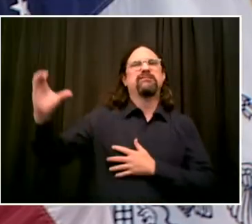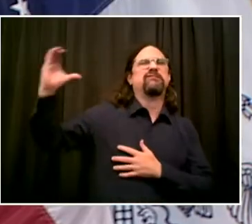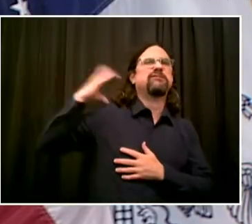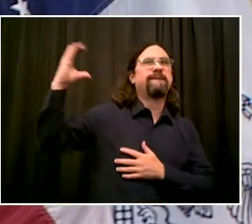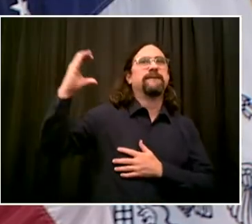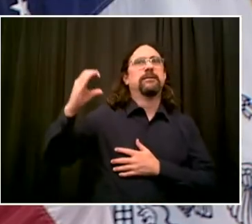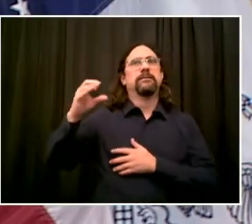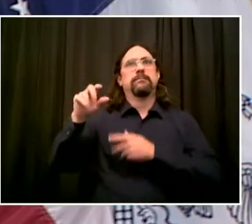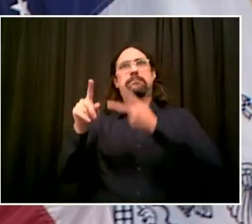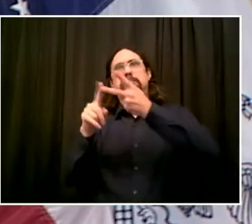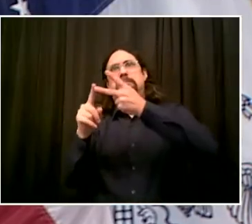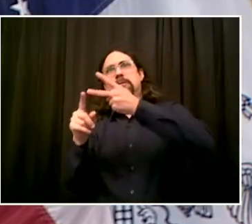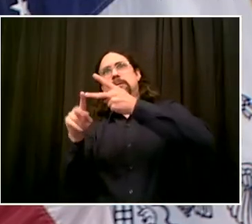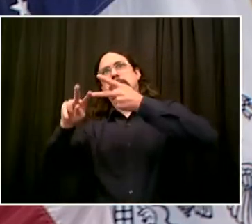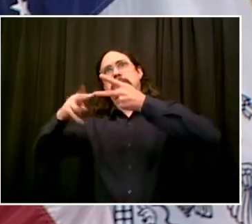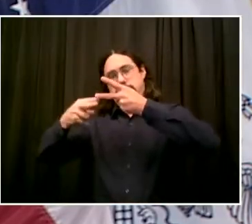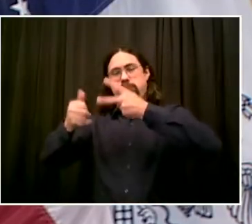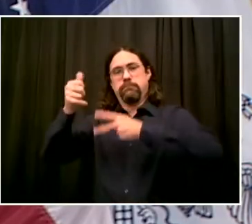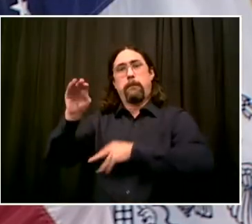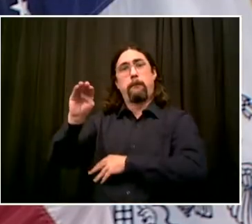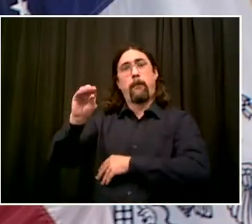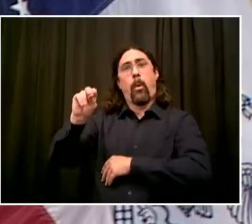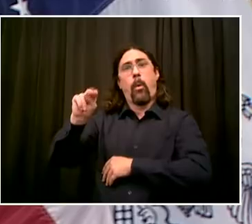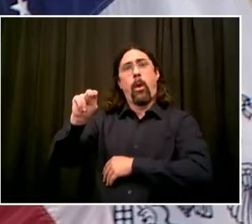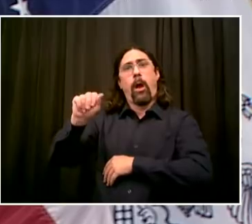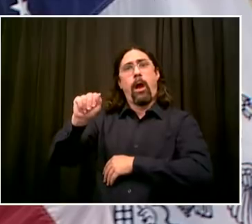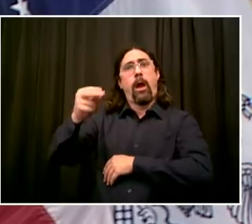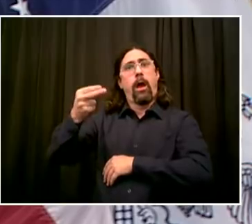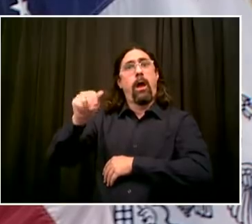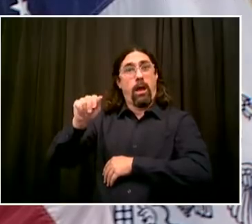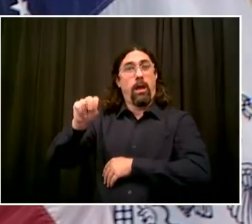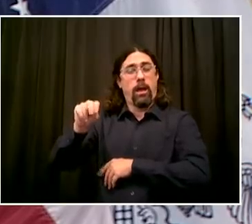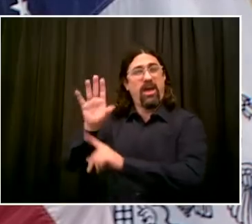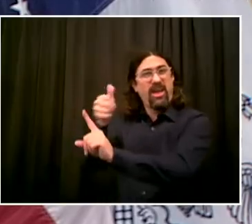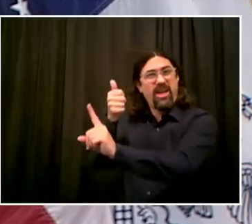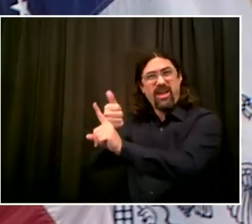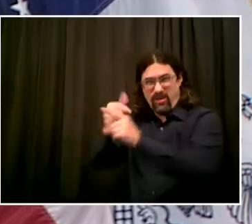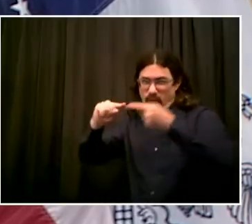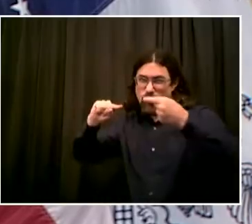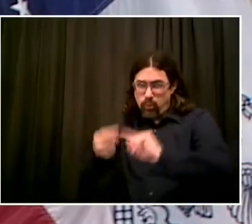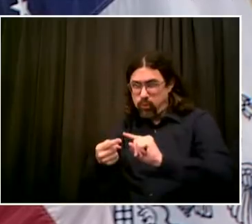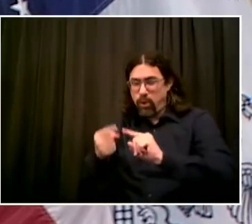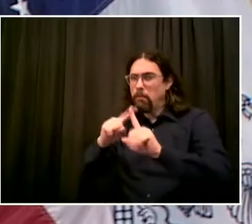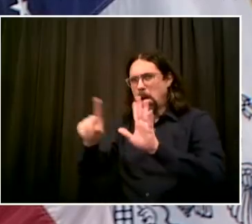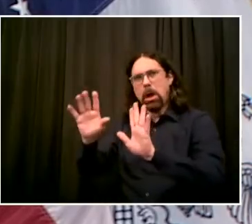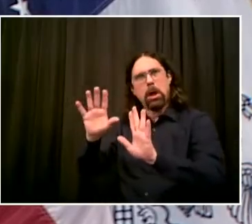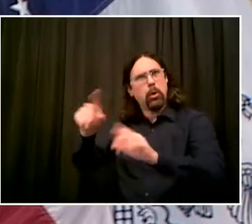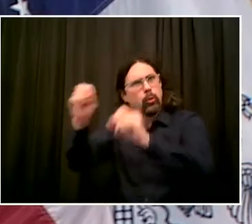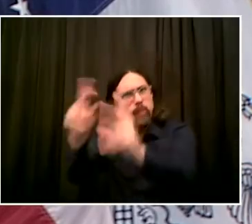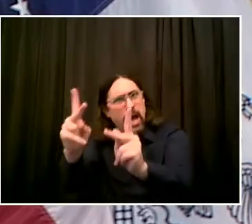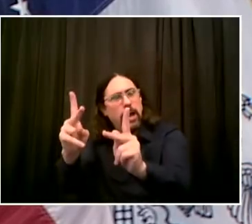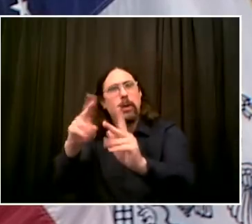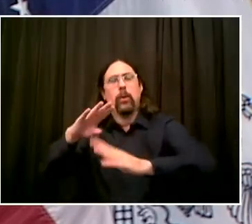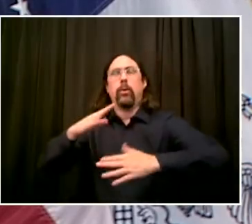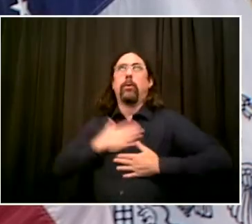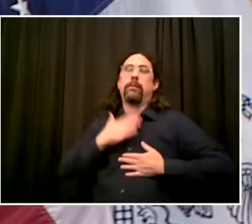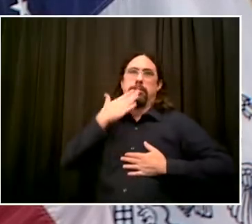AFTER HE HEARD HE WAS THERE, THANK GOD HE IS OKAY. NO, IT IS NOT ACCEPTABLE. HERE IS WHAT IS